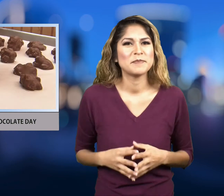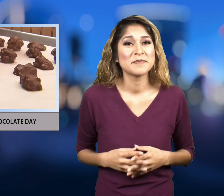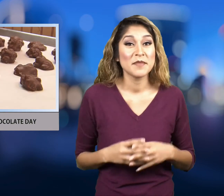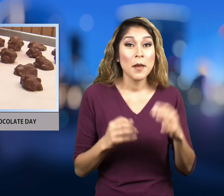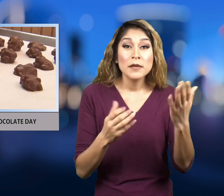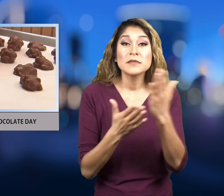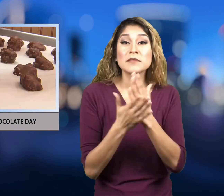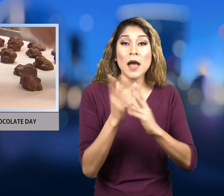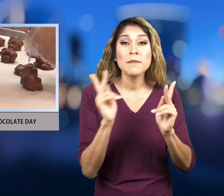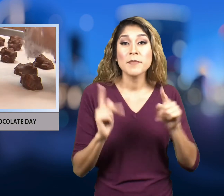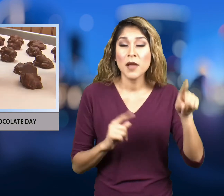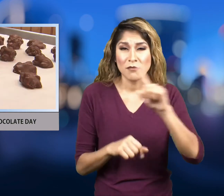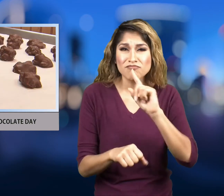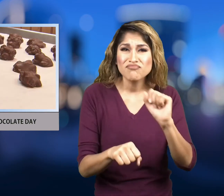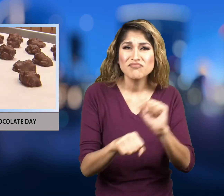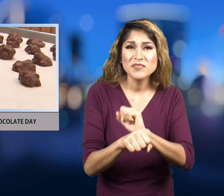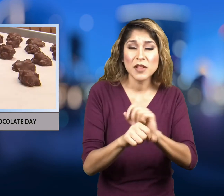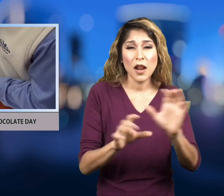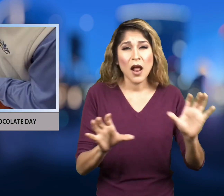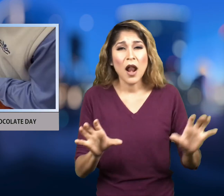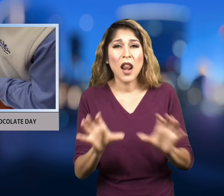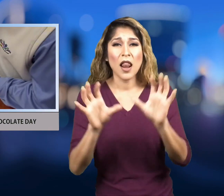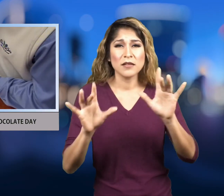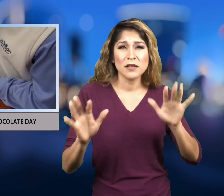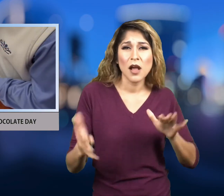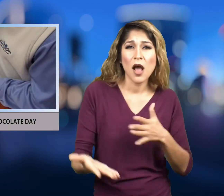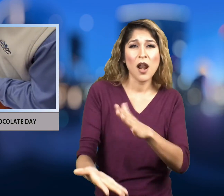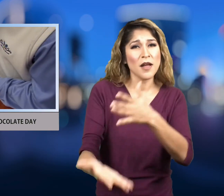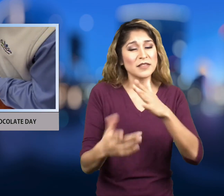Some people have gone so far as to make